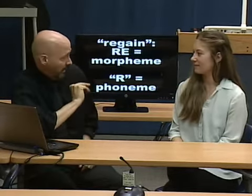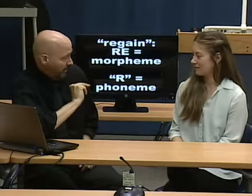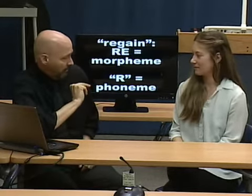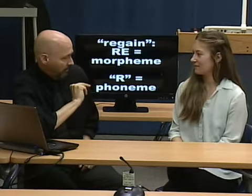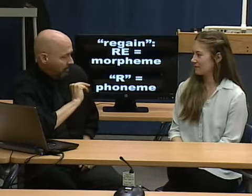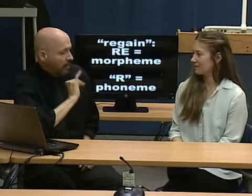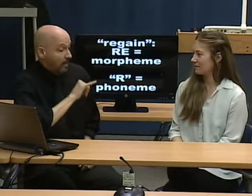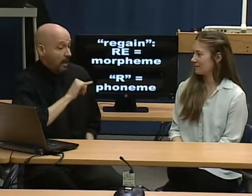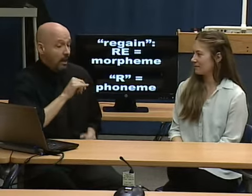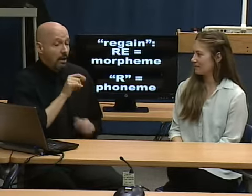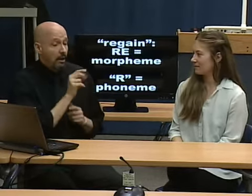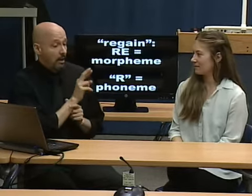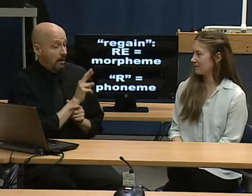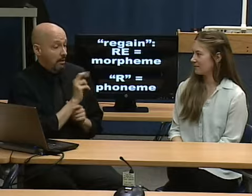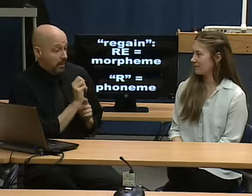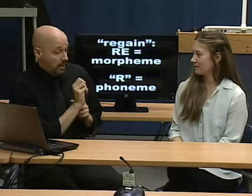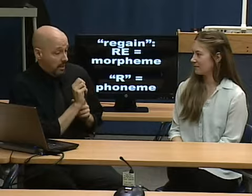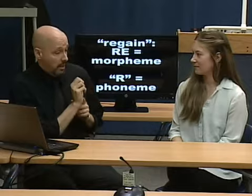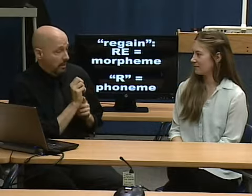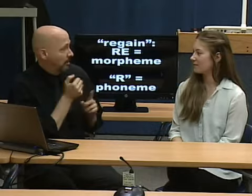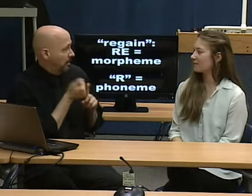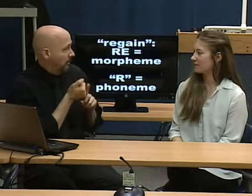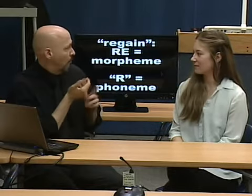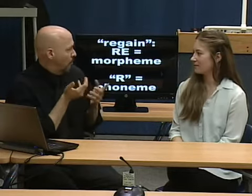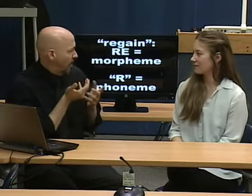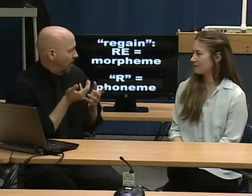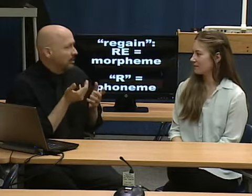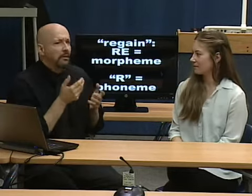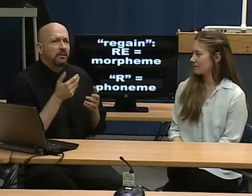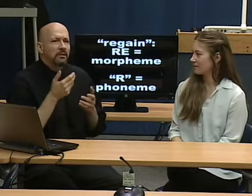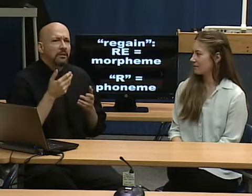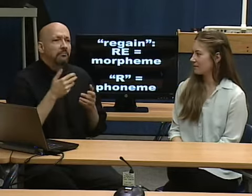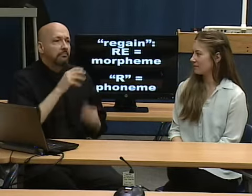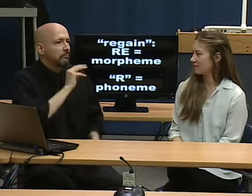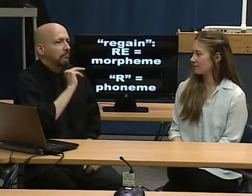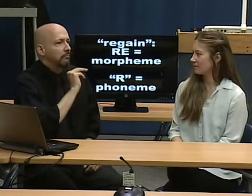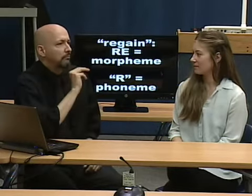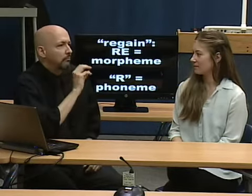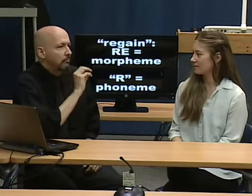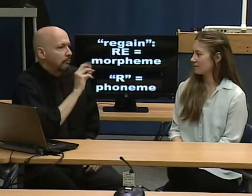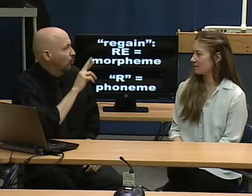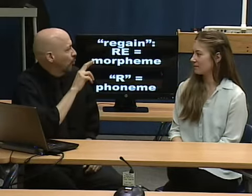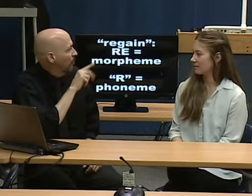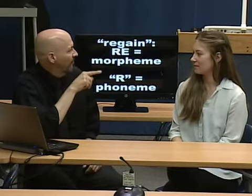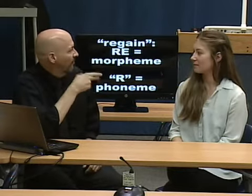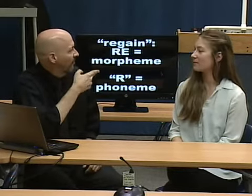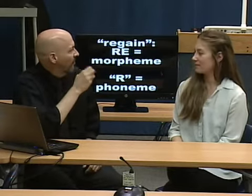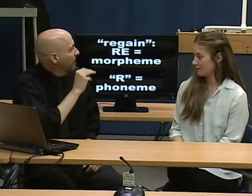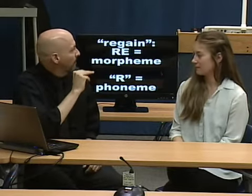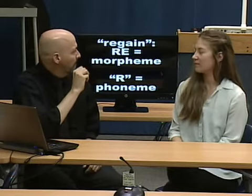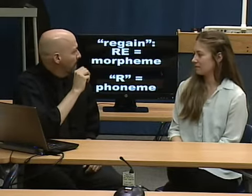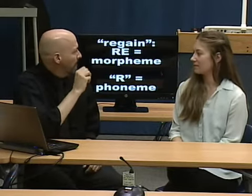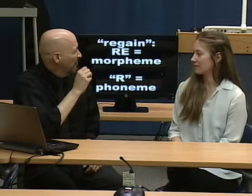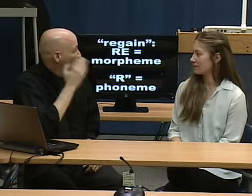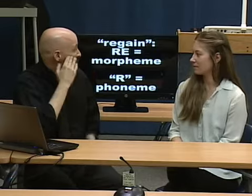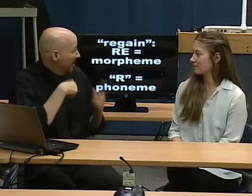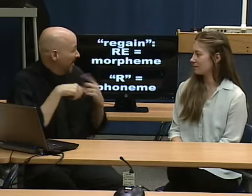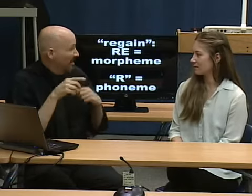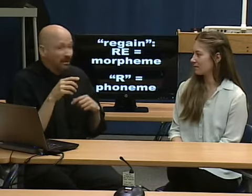...that "R-E" part... what is it called? M-O-R-P-H-E-M-E Do you know a sign for that?